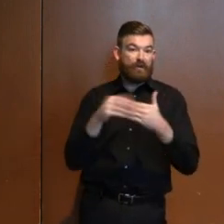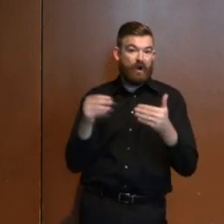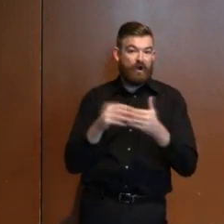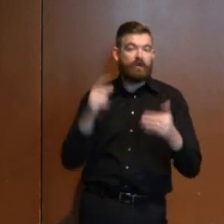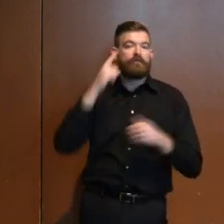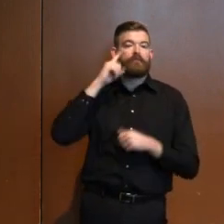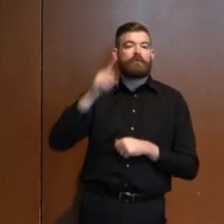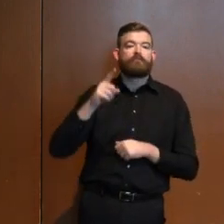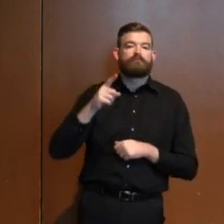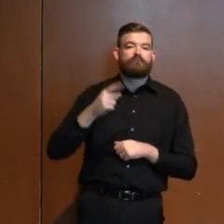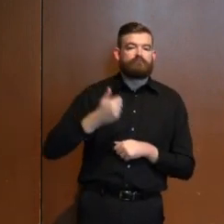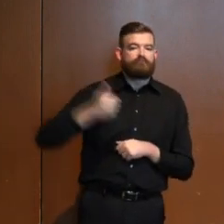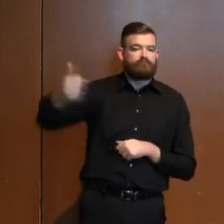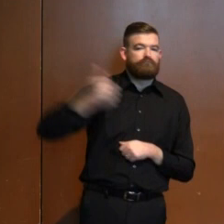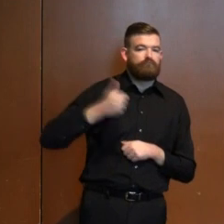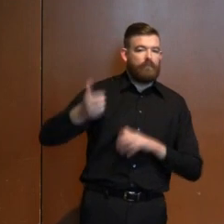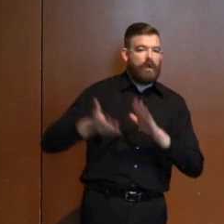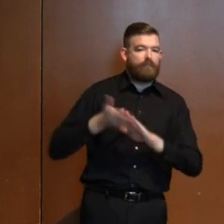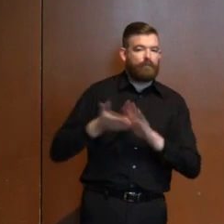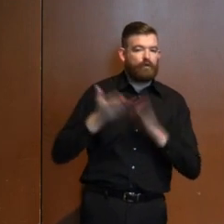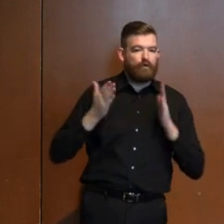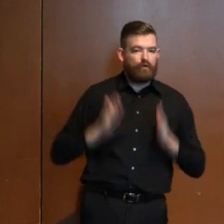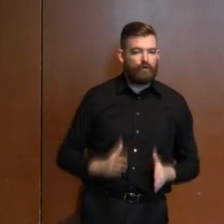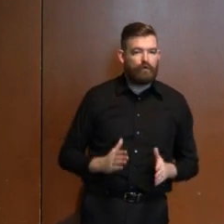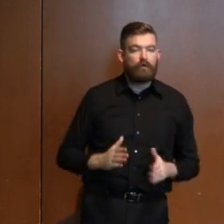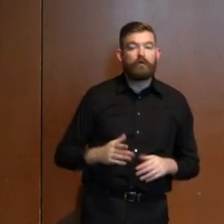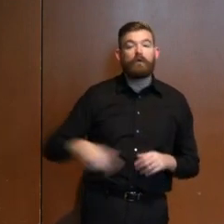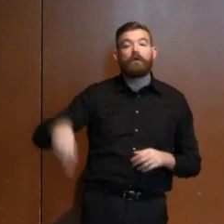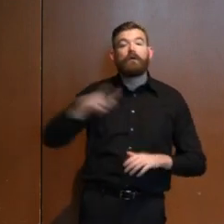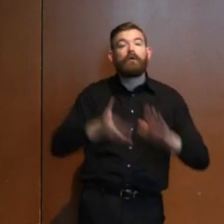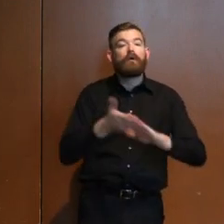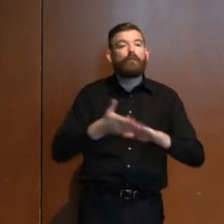PANDEMIC. $25BILLION TO PUBLIC TRANSIT OPERATORS TO ENSURE PUBLIC